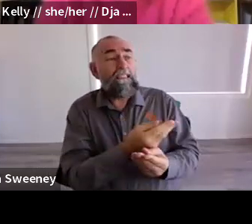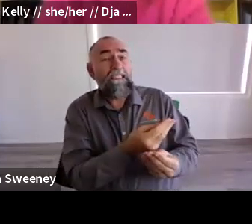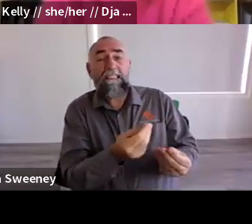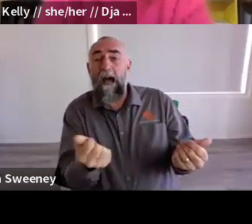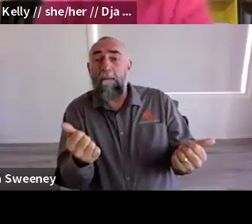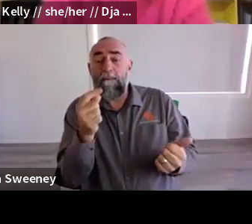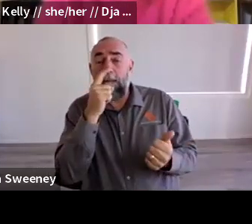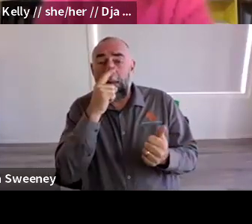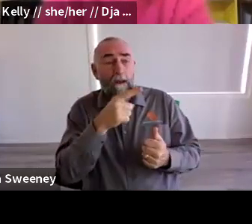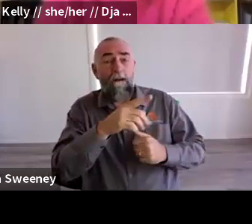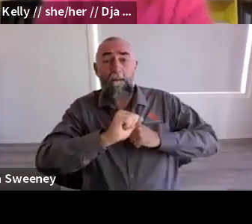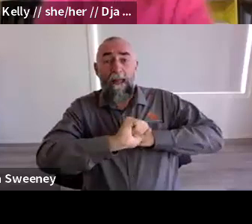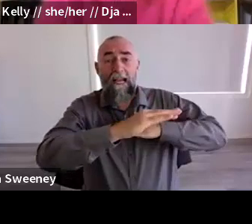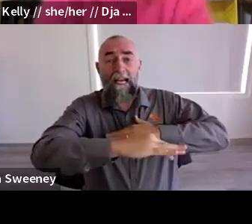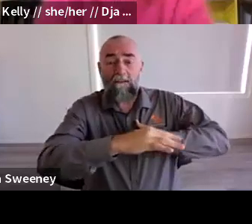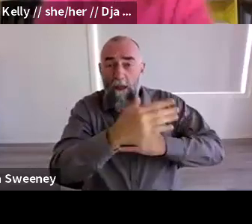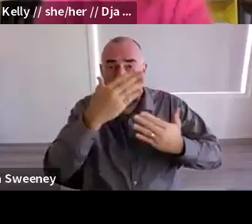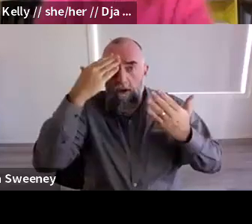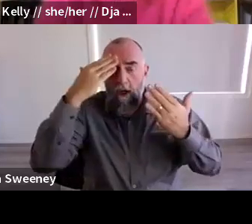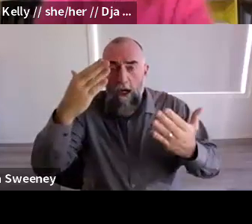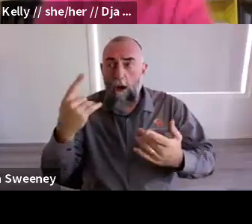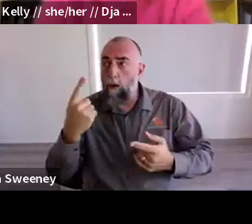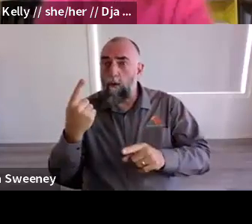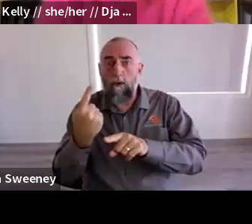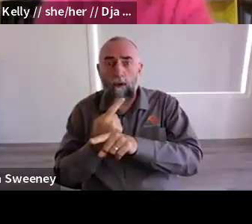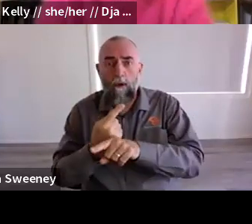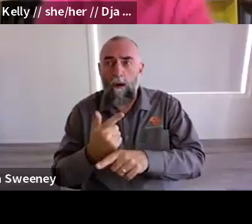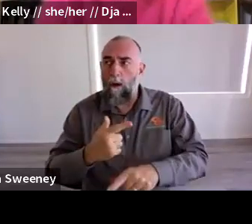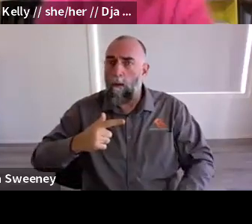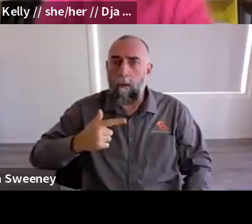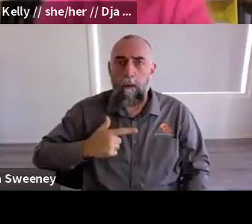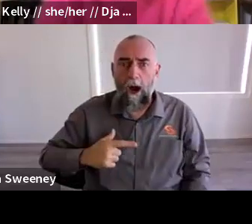Yeah. It's a - it's a struggle. I'm just so fortunate to be where I am and